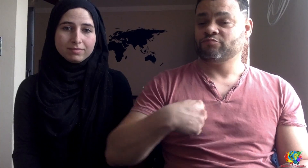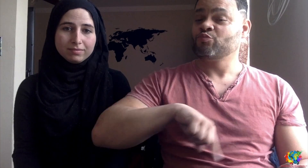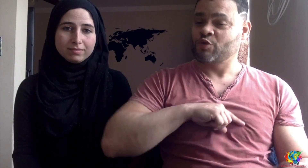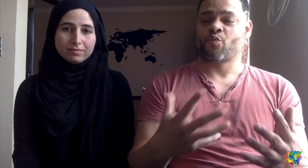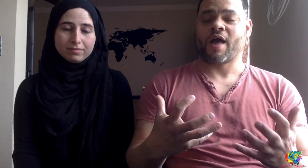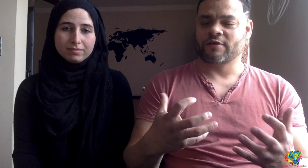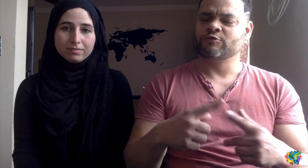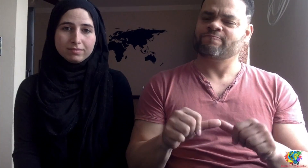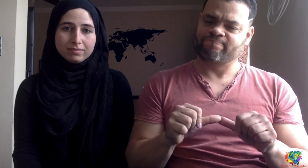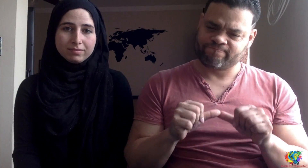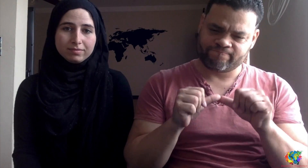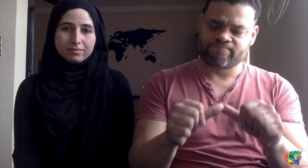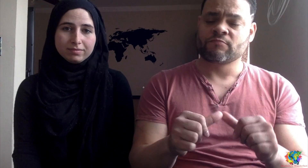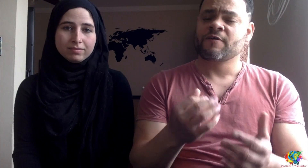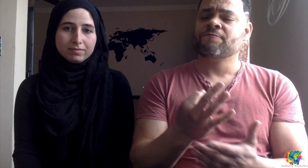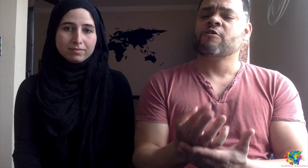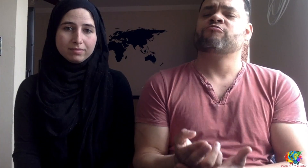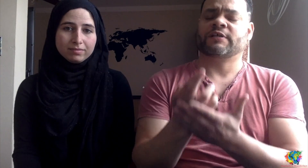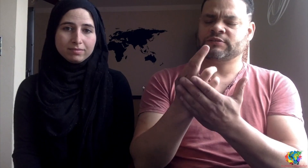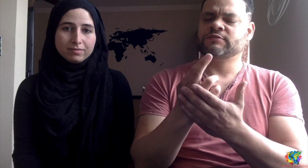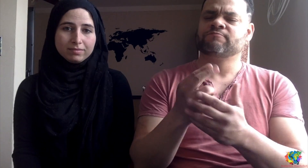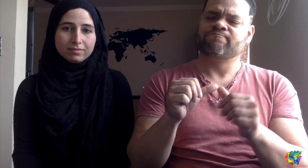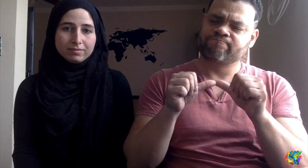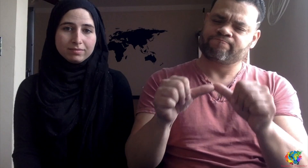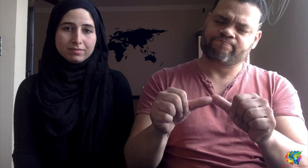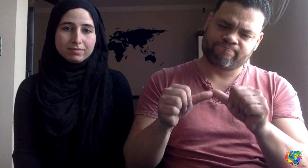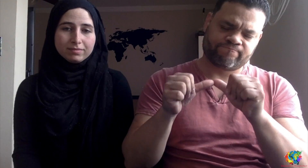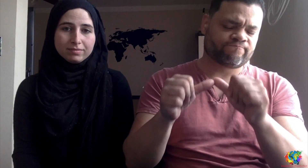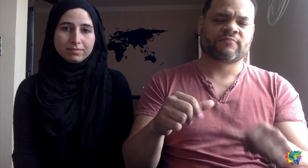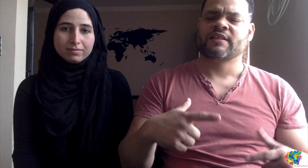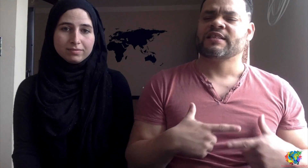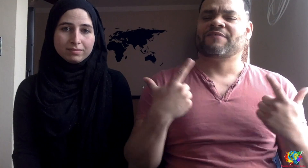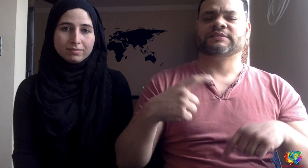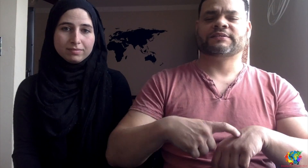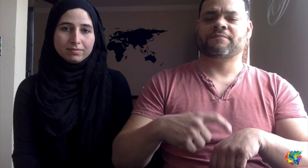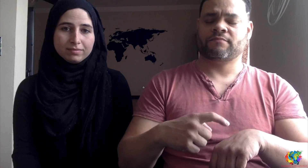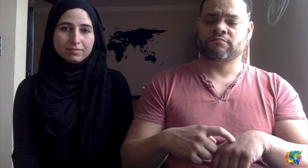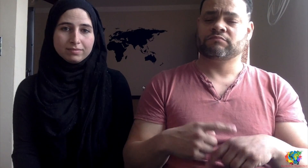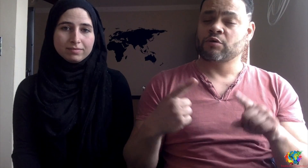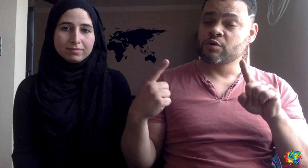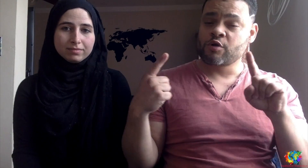Gregory: We want to continue with fundraiser for lifetime.